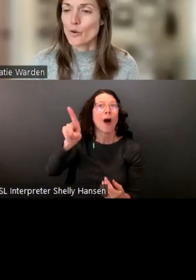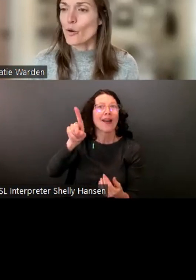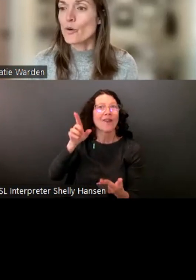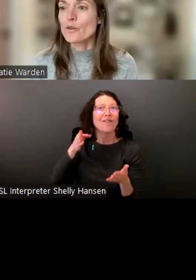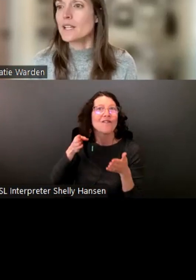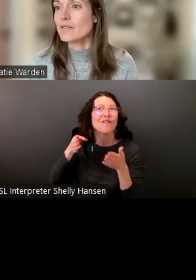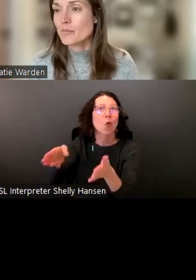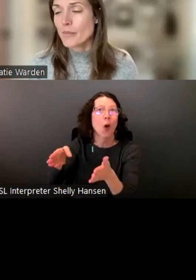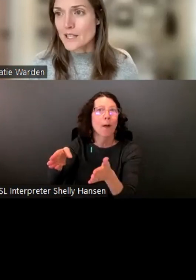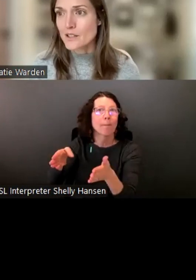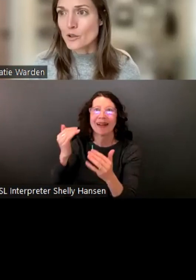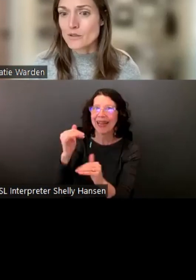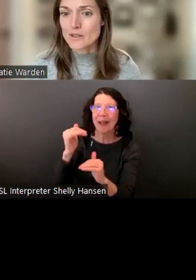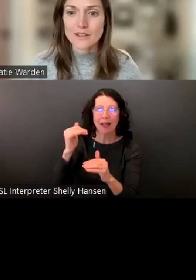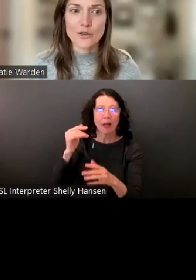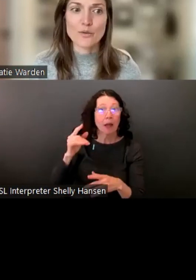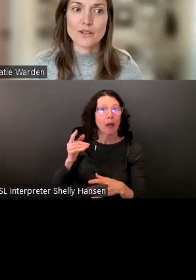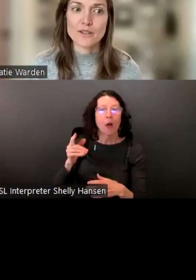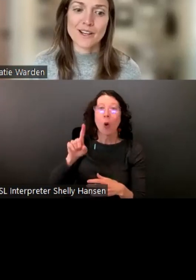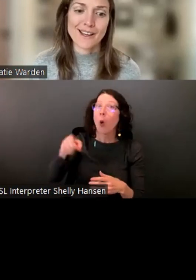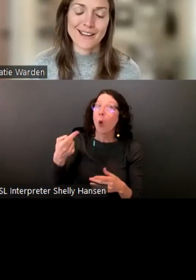We're only giving patient notes in a written PDF